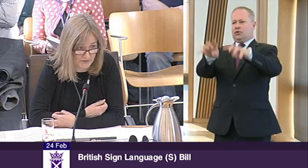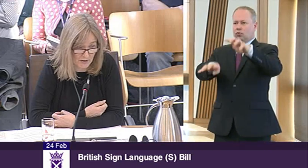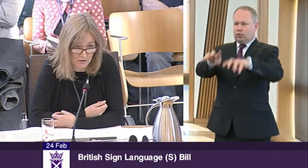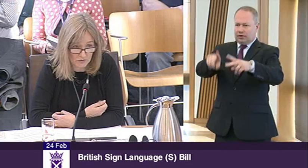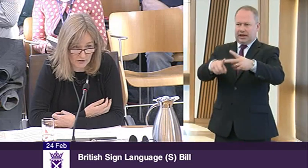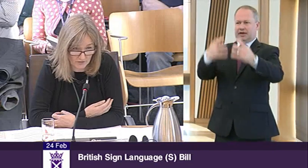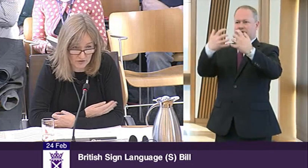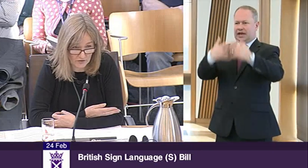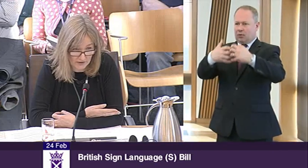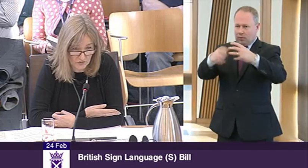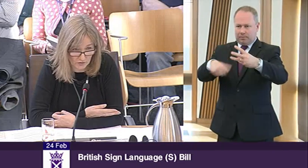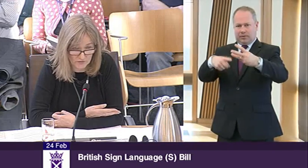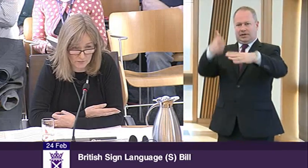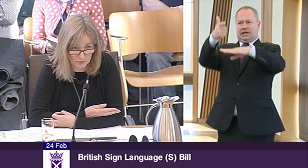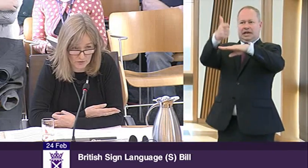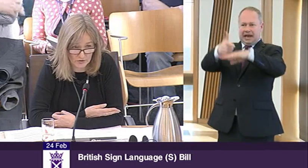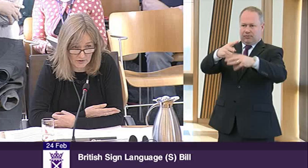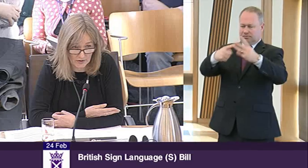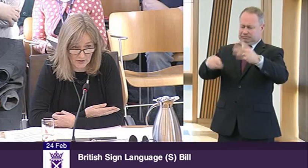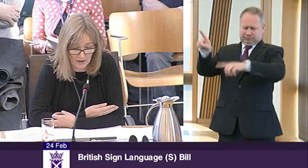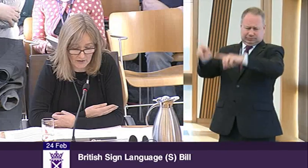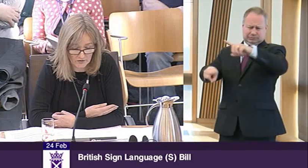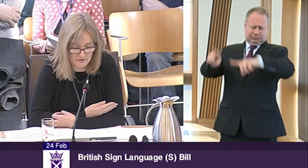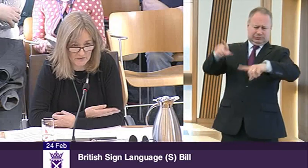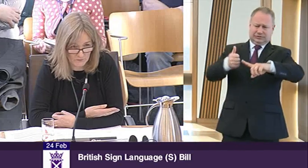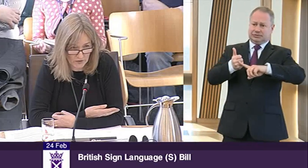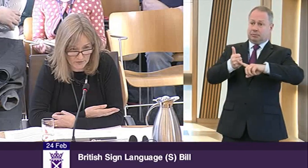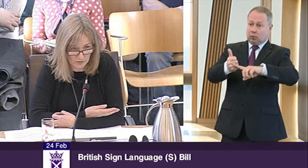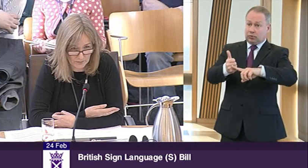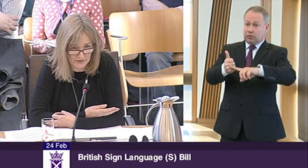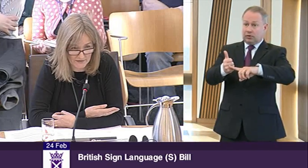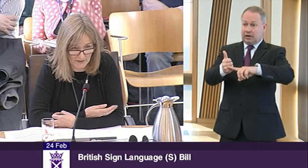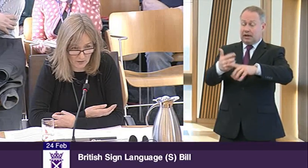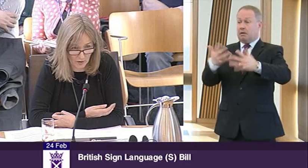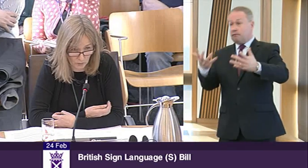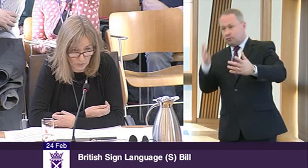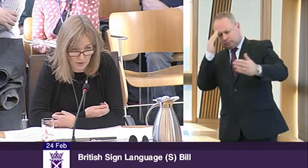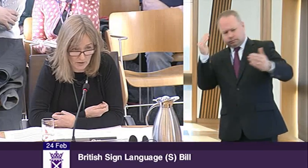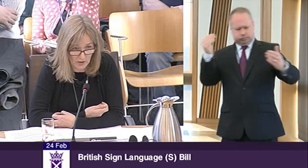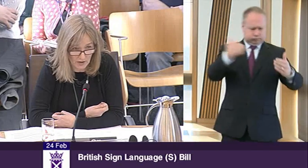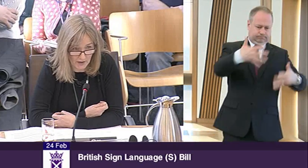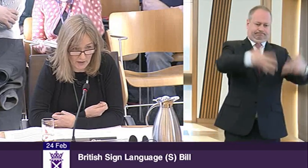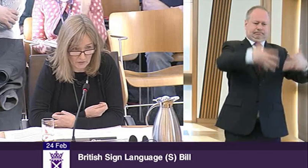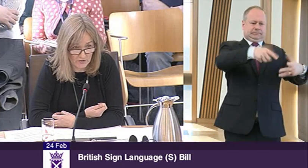It covers a range of support, and the focus on BSL alone raises concerns for us in that